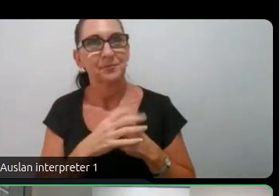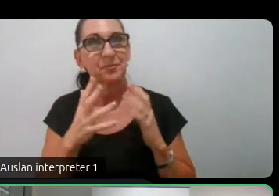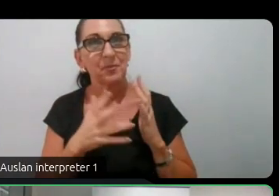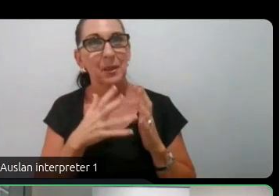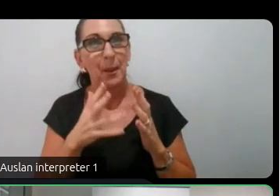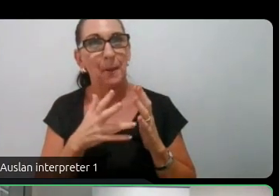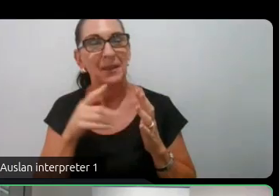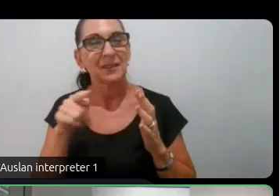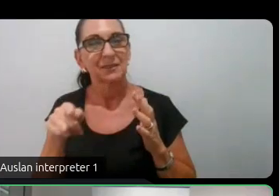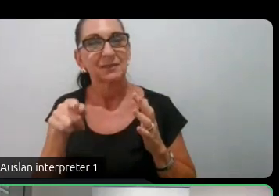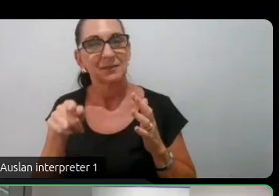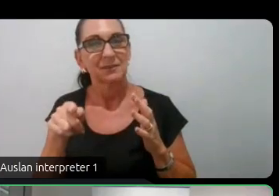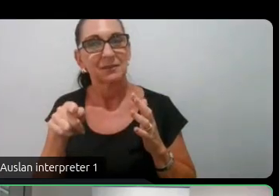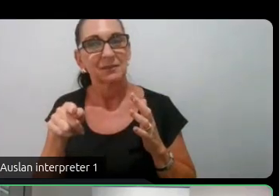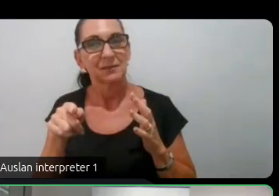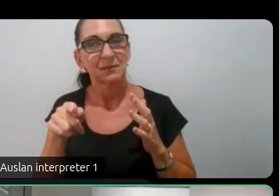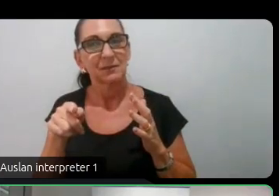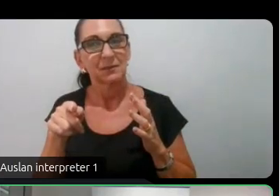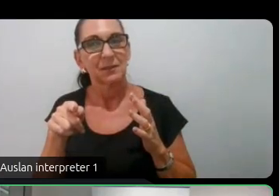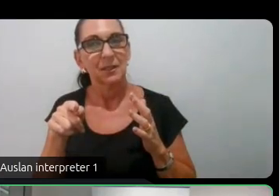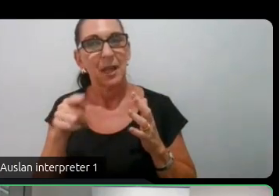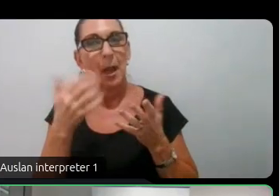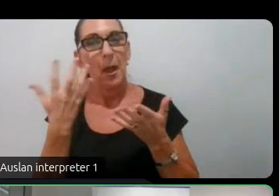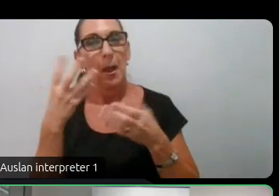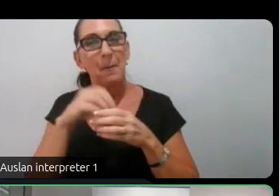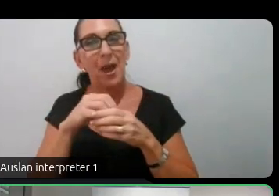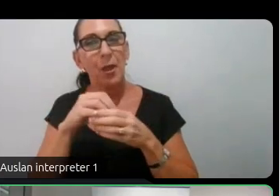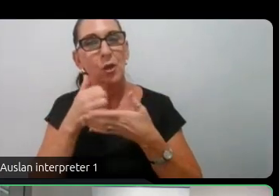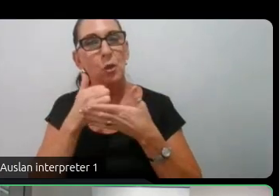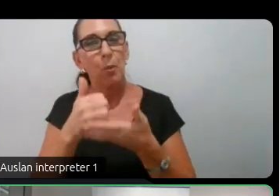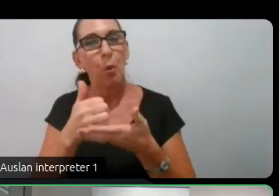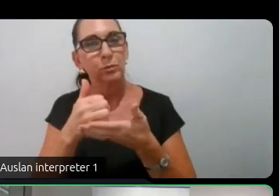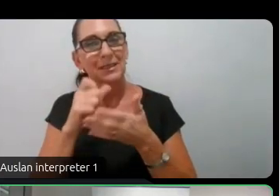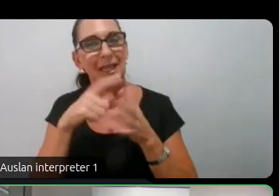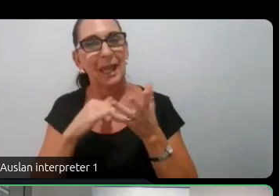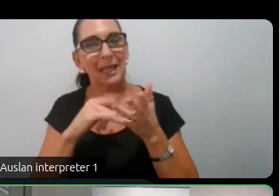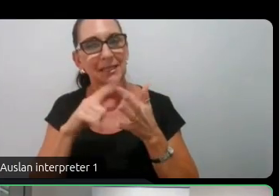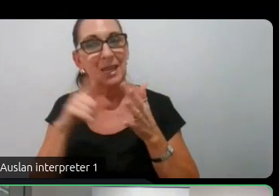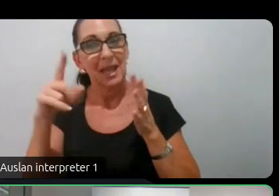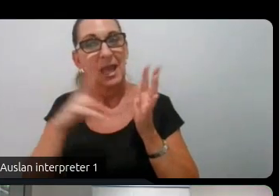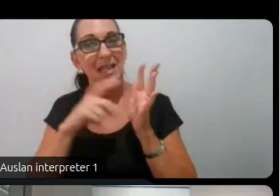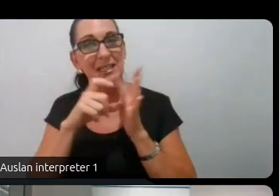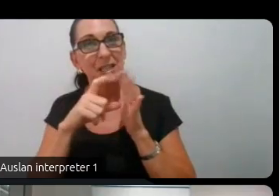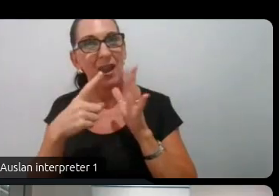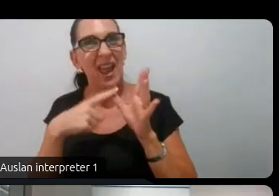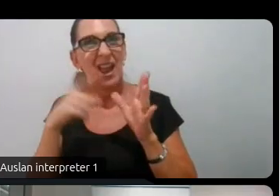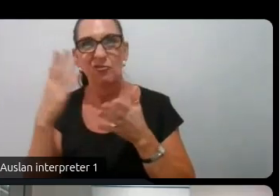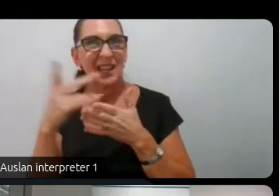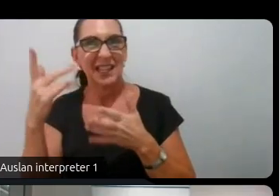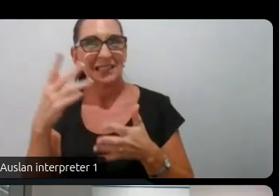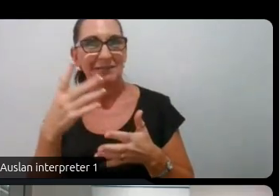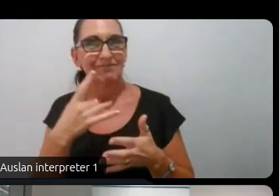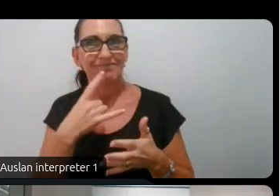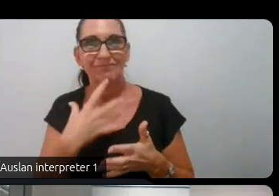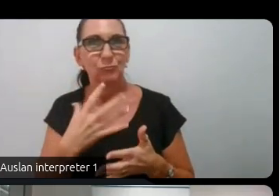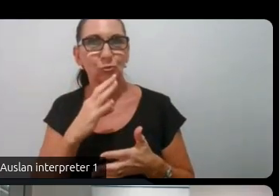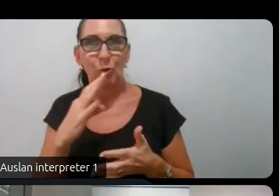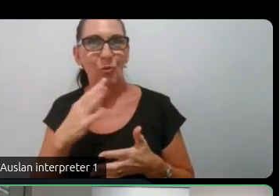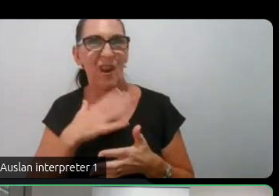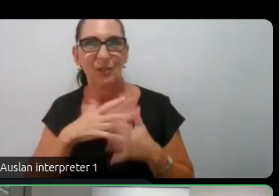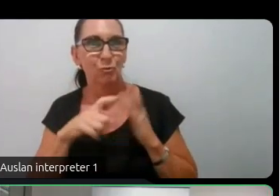access case inside of a supports case that um the NDIA don't really like doing but legally they you